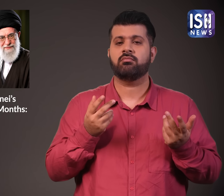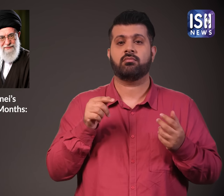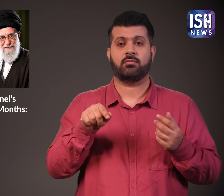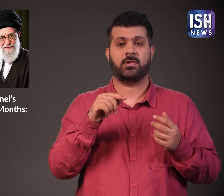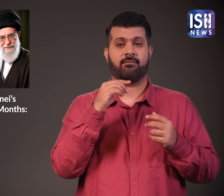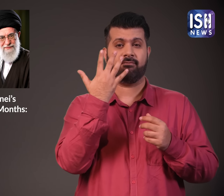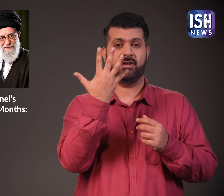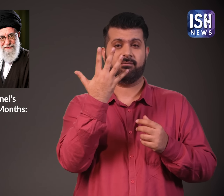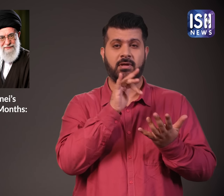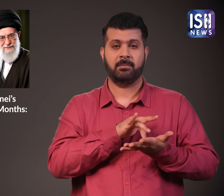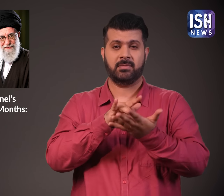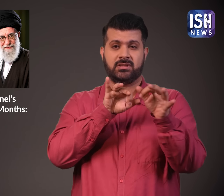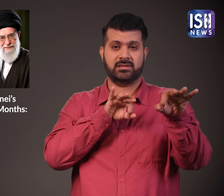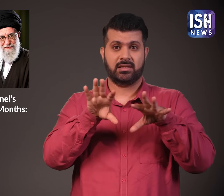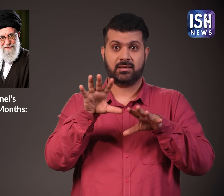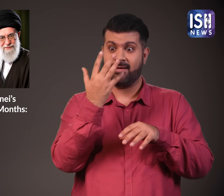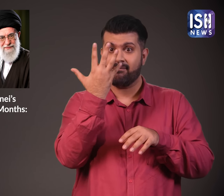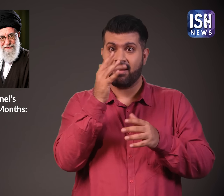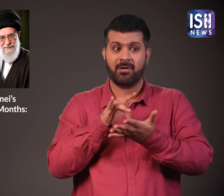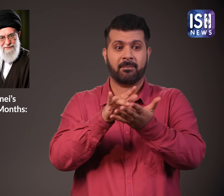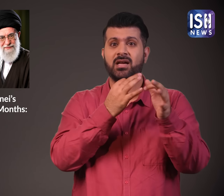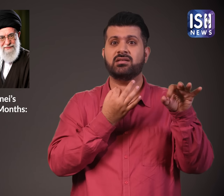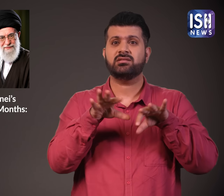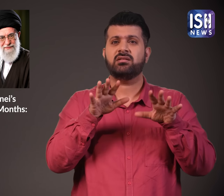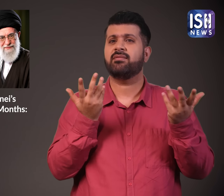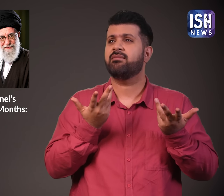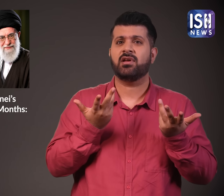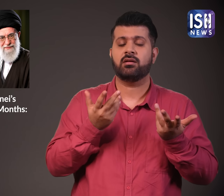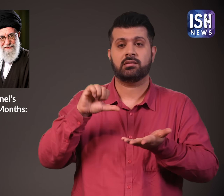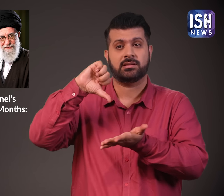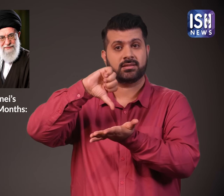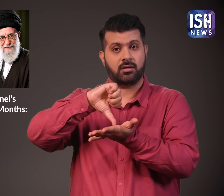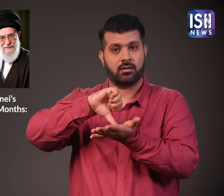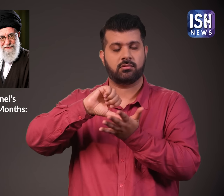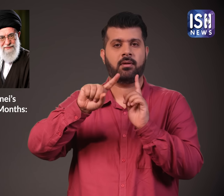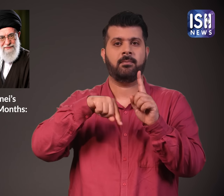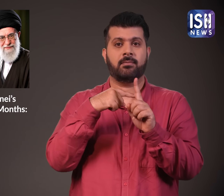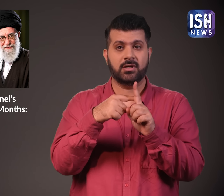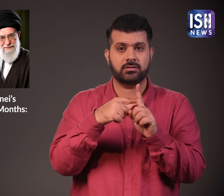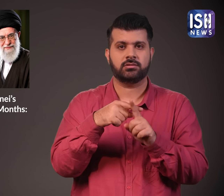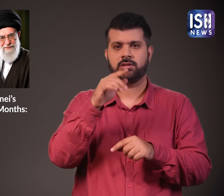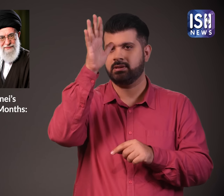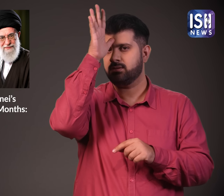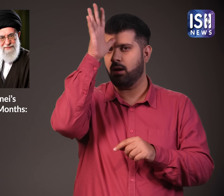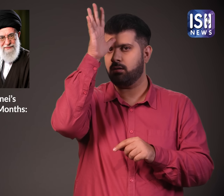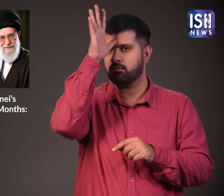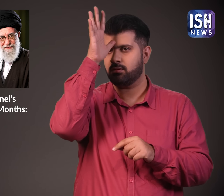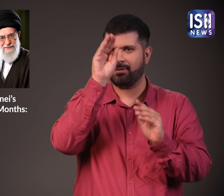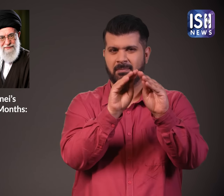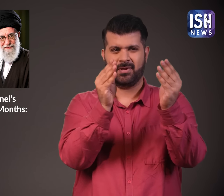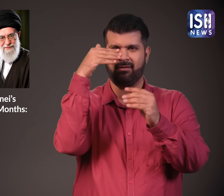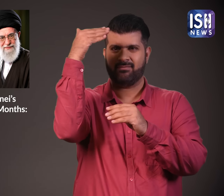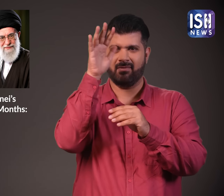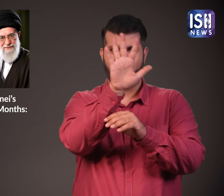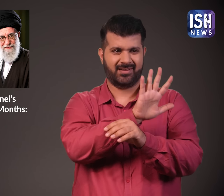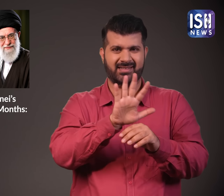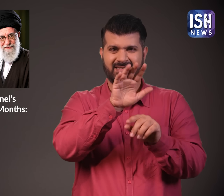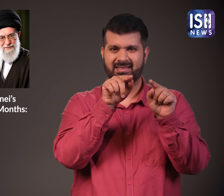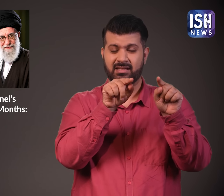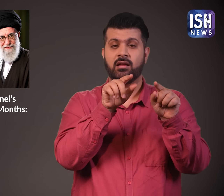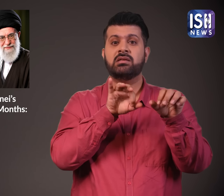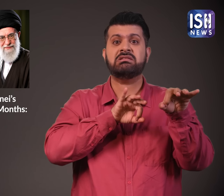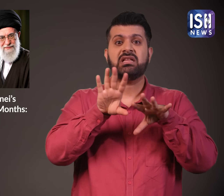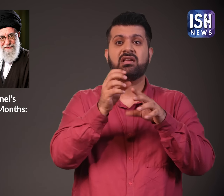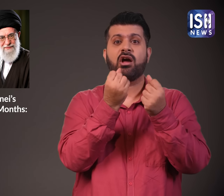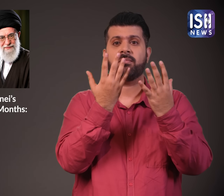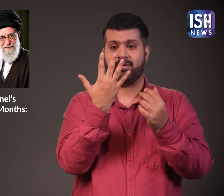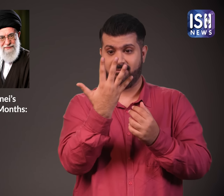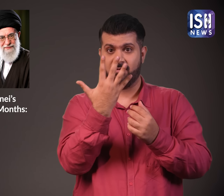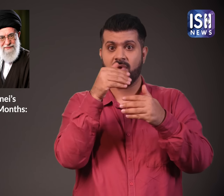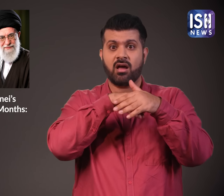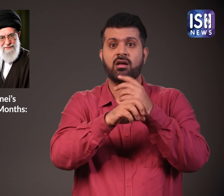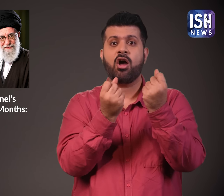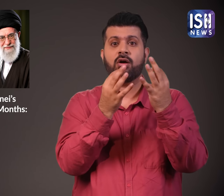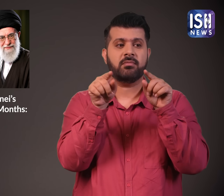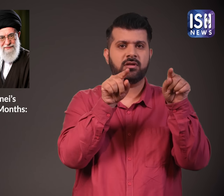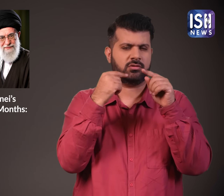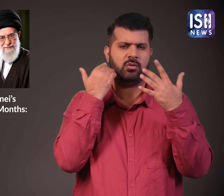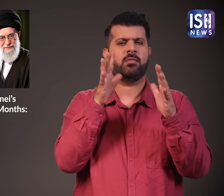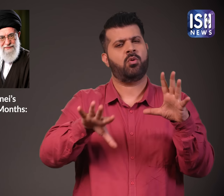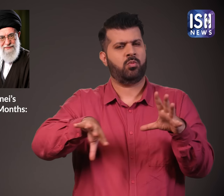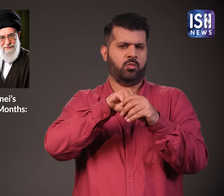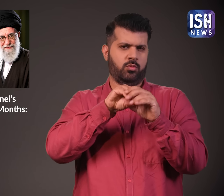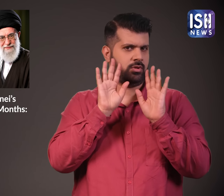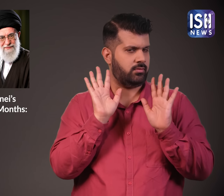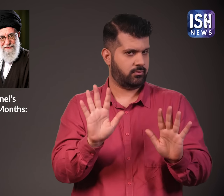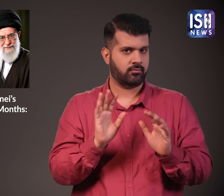It was being held across 5 cities in 2 countries, Iran and its neighbouring country, Iraq.